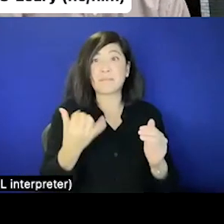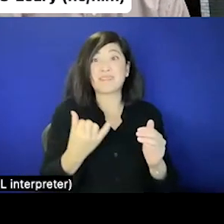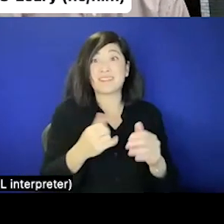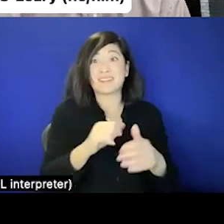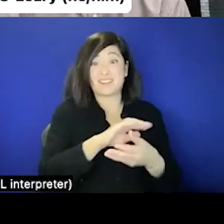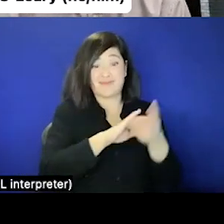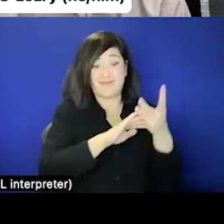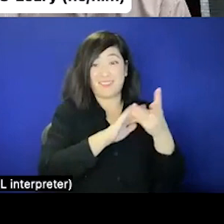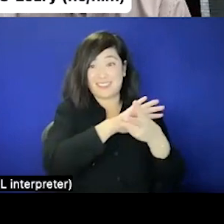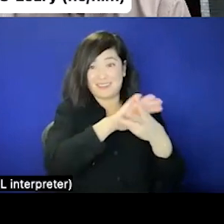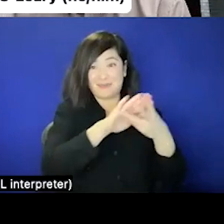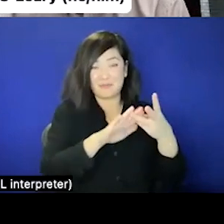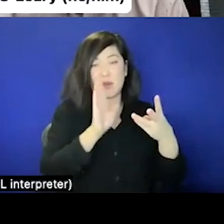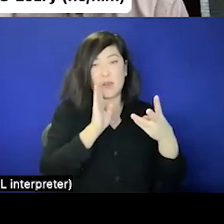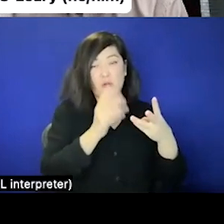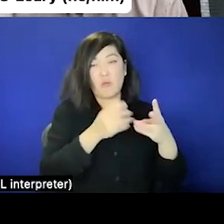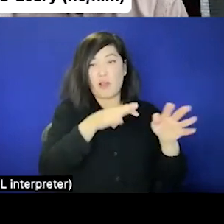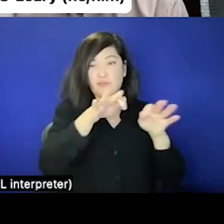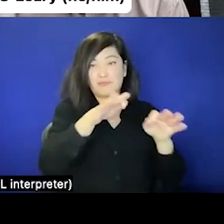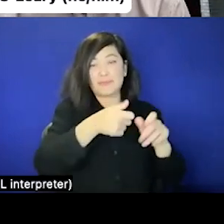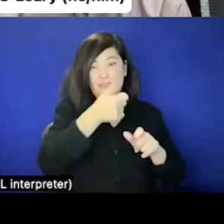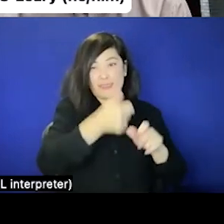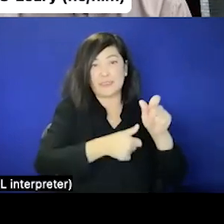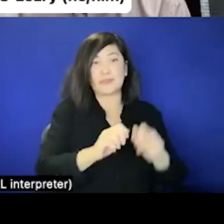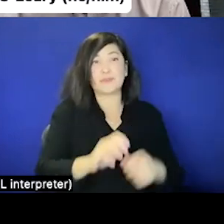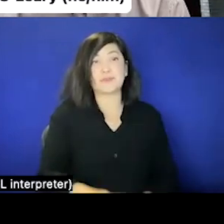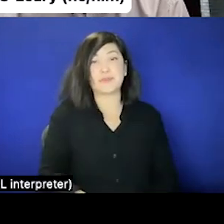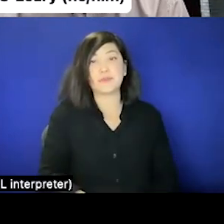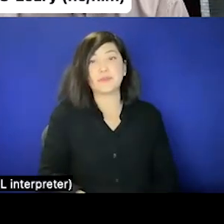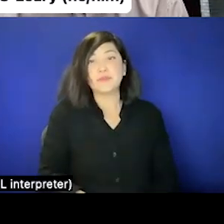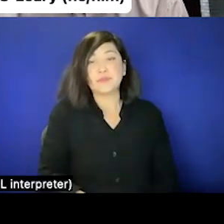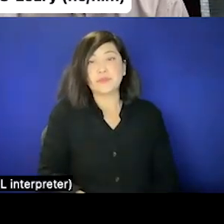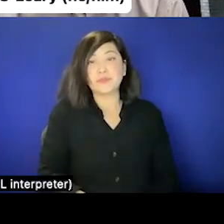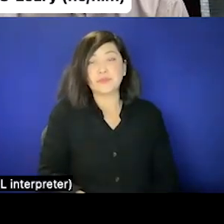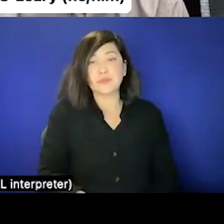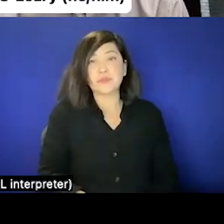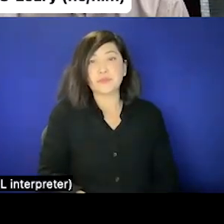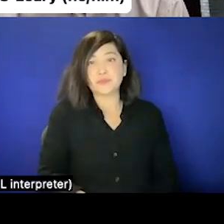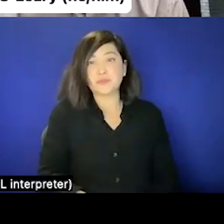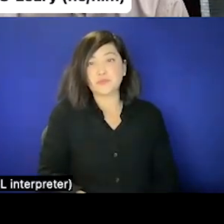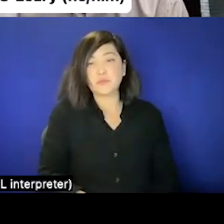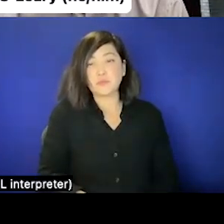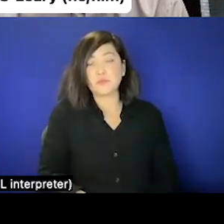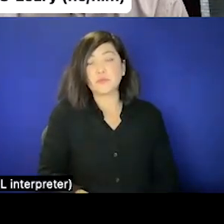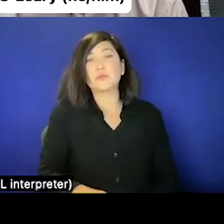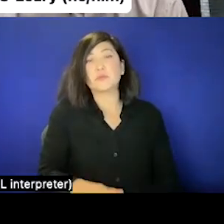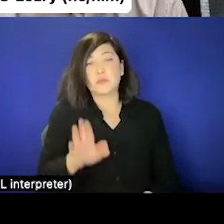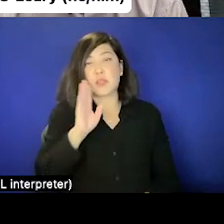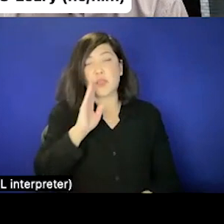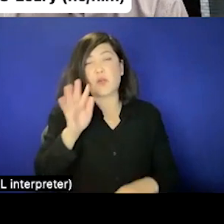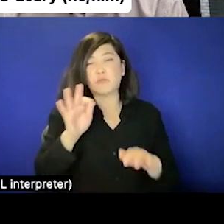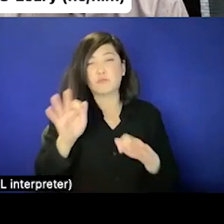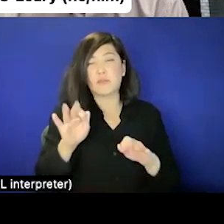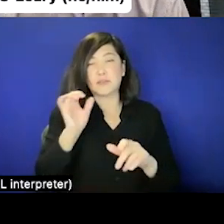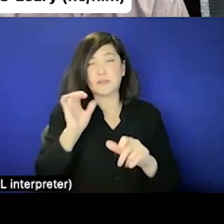and then kind of bring you back to the three core principles that we reorganised.